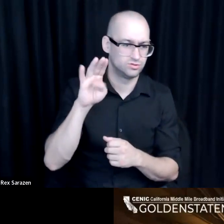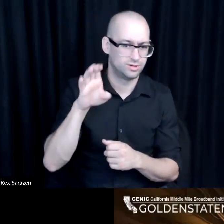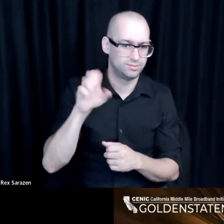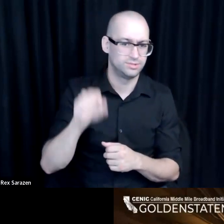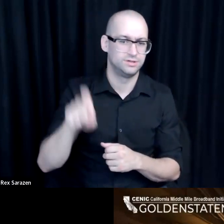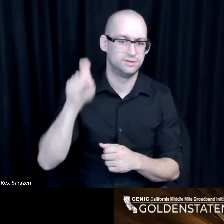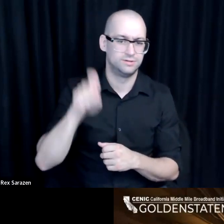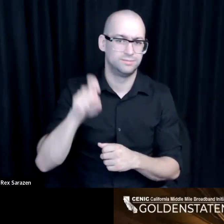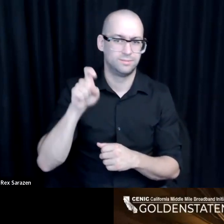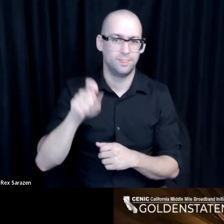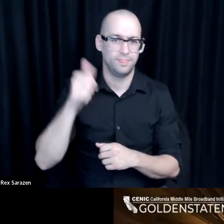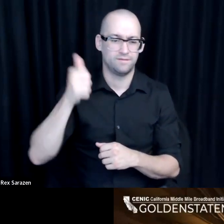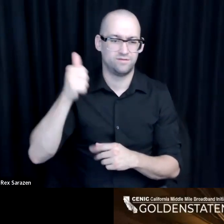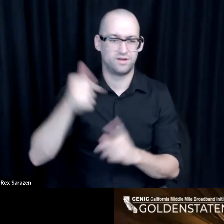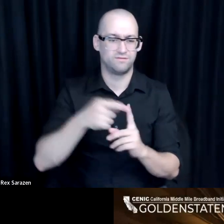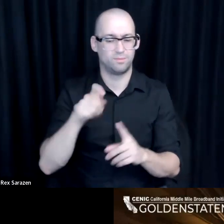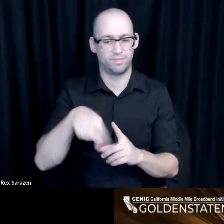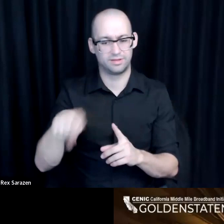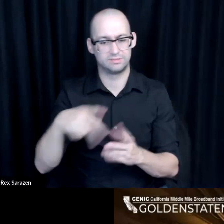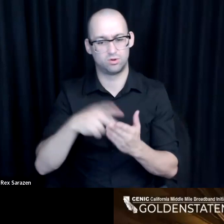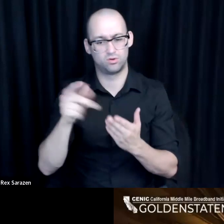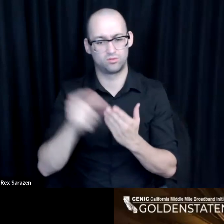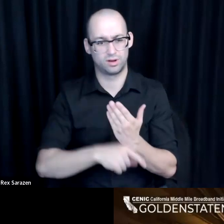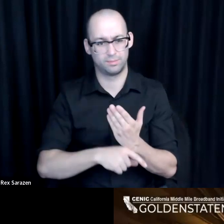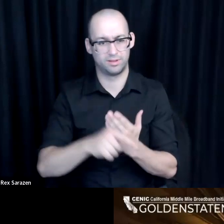the funding from those programs the most, that there is like limited capacity.